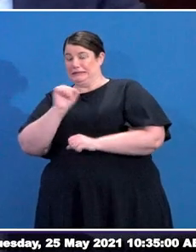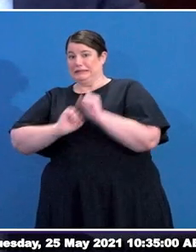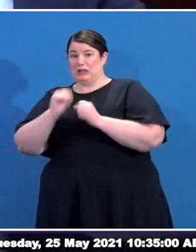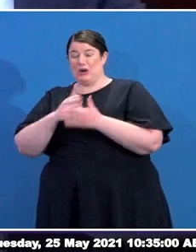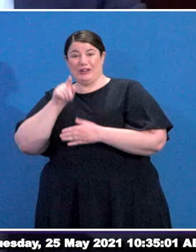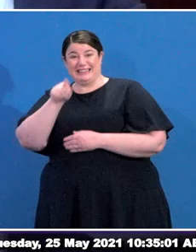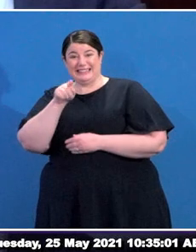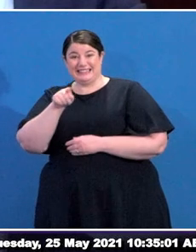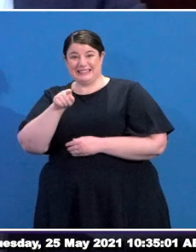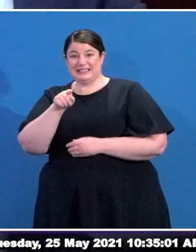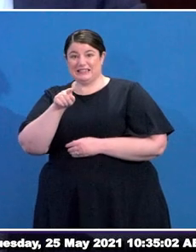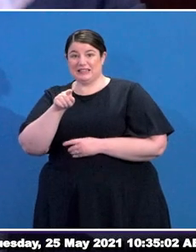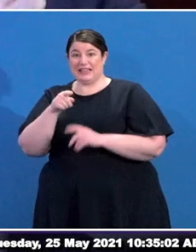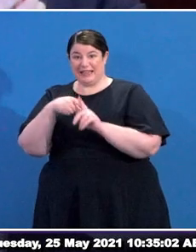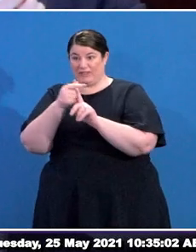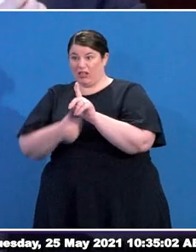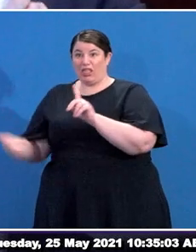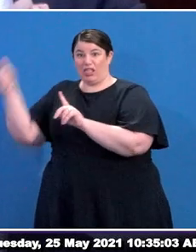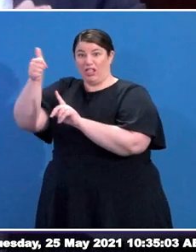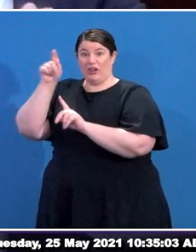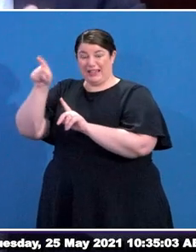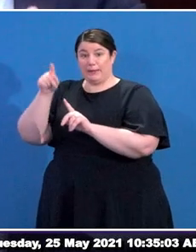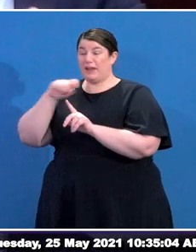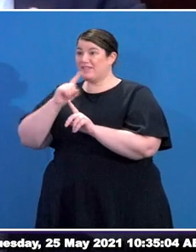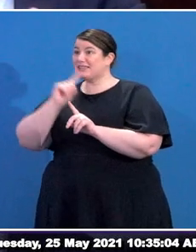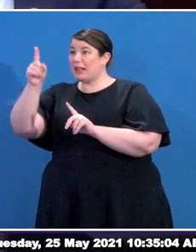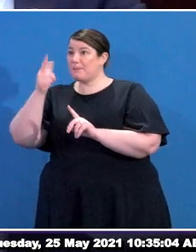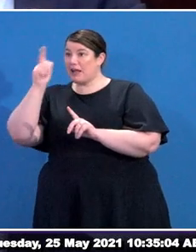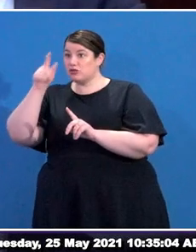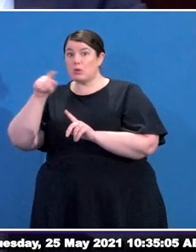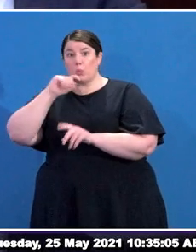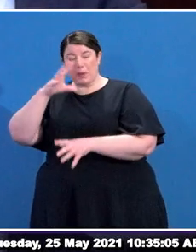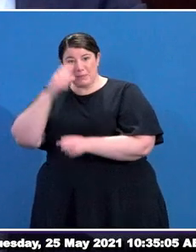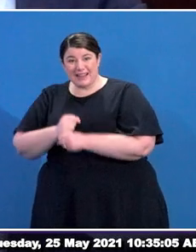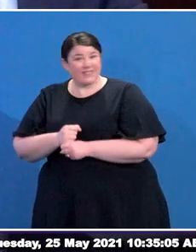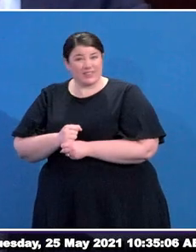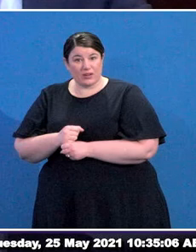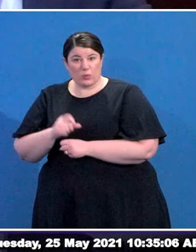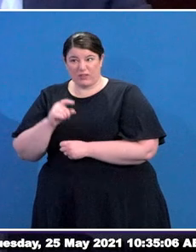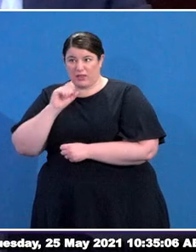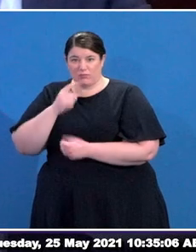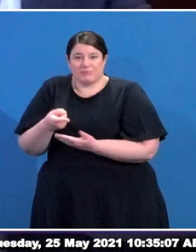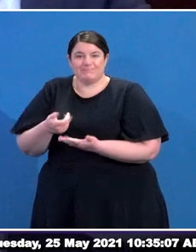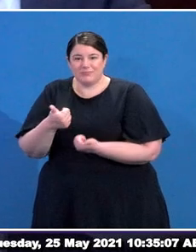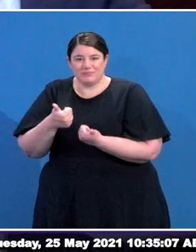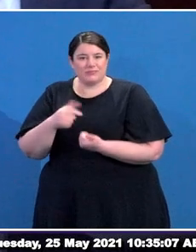and had expressed to me that they wouldn't be believed either. And I refer in my notes to a conversation